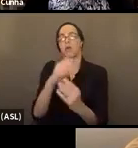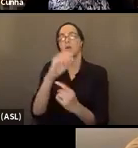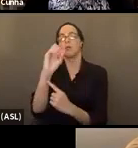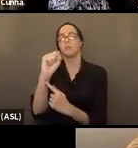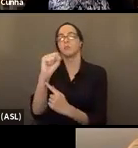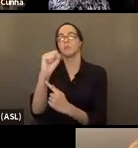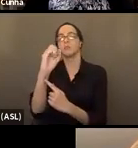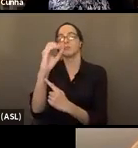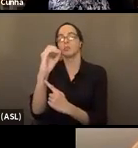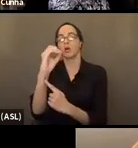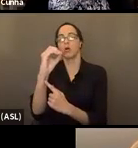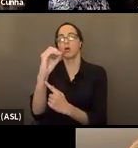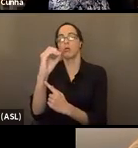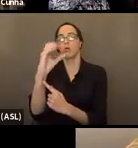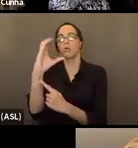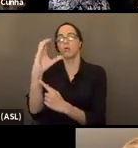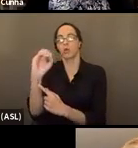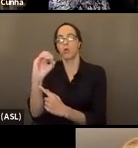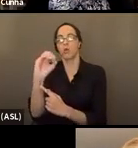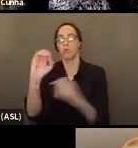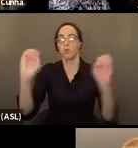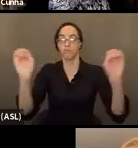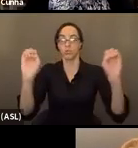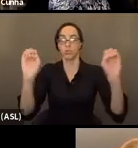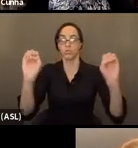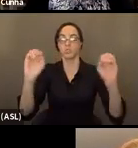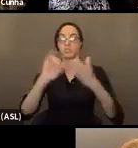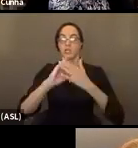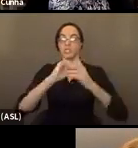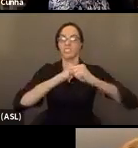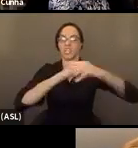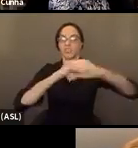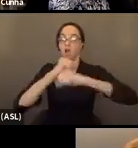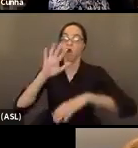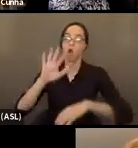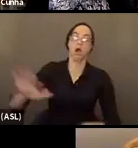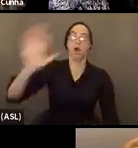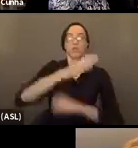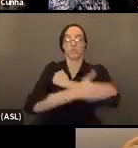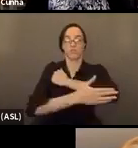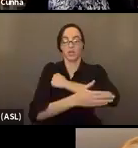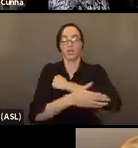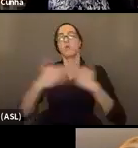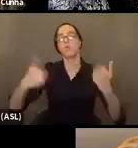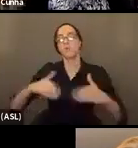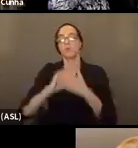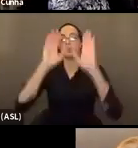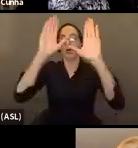that is a wonderful resource of vetted information about how to create plans for emergencies it also